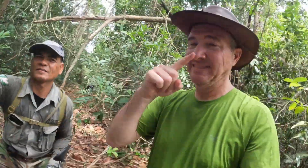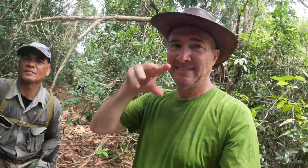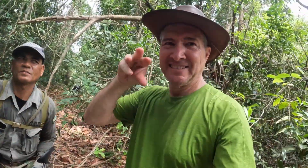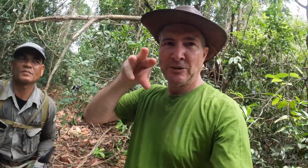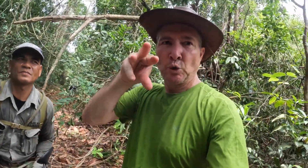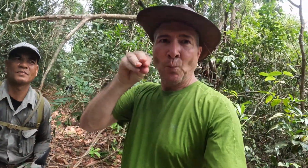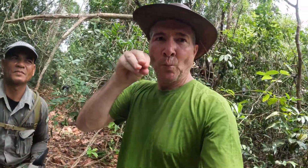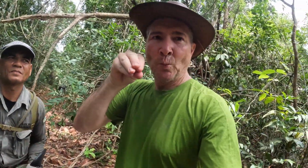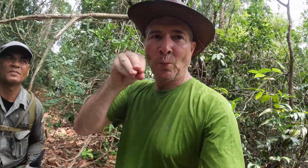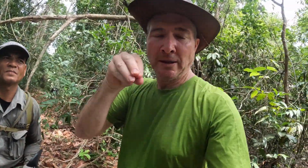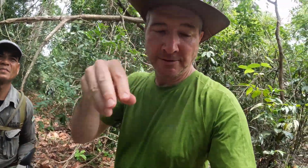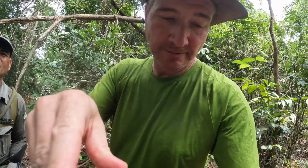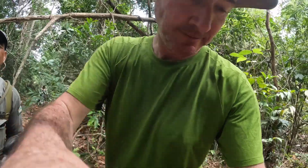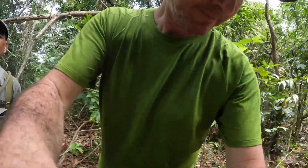He was really holding on.